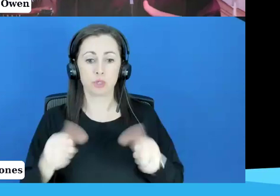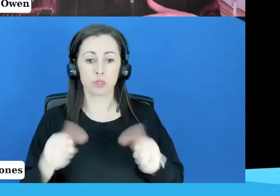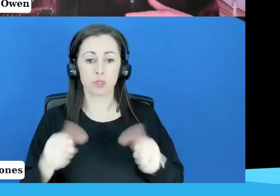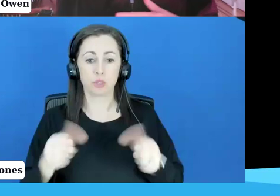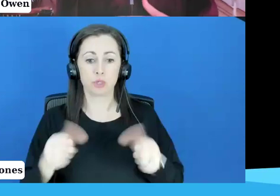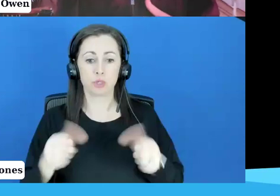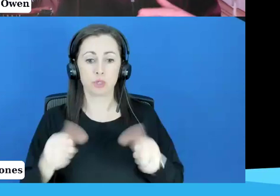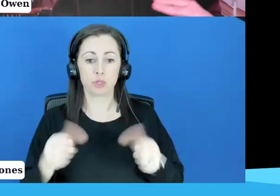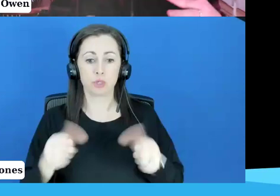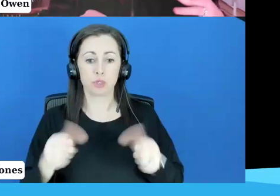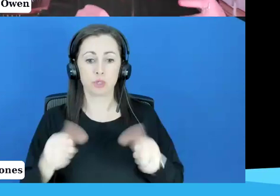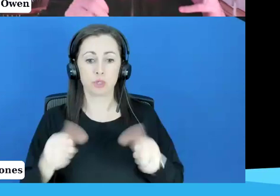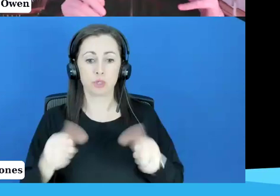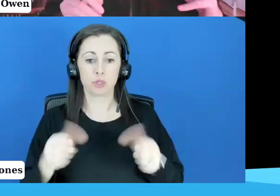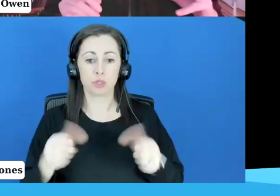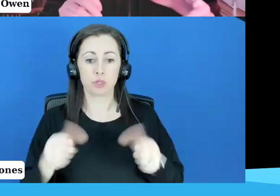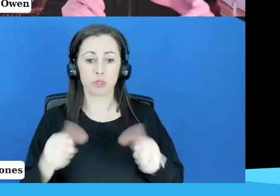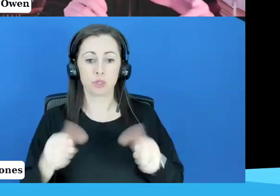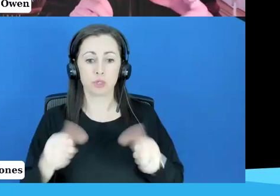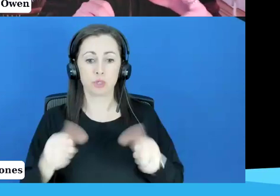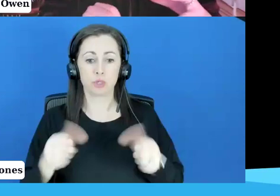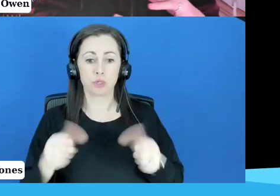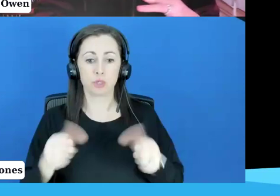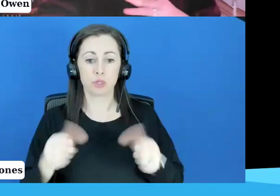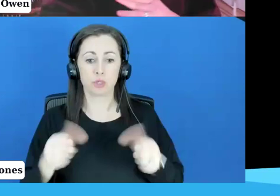It was challenging, again, due to a higher level of spinal cord injury.